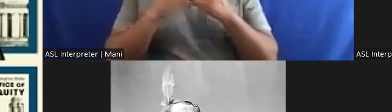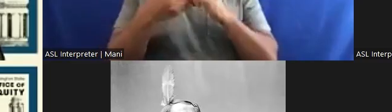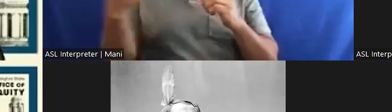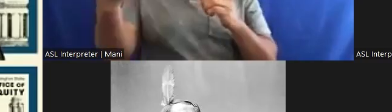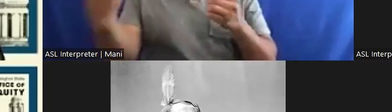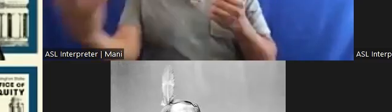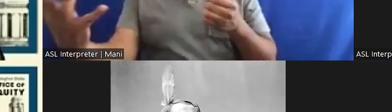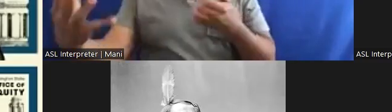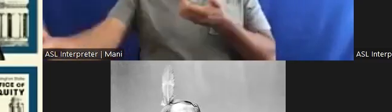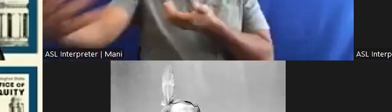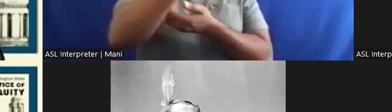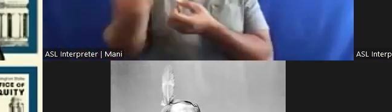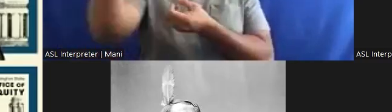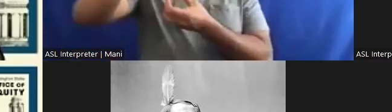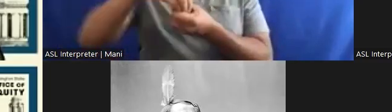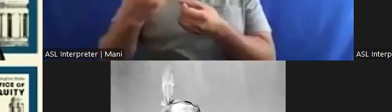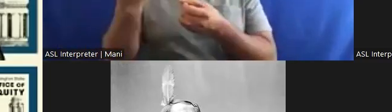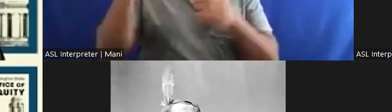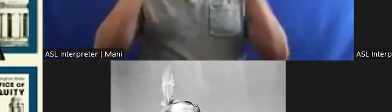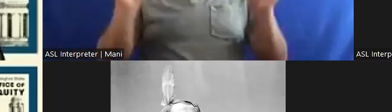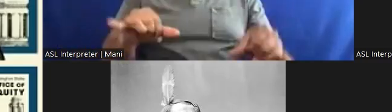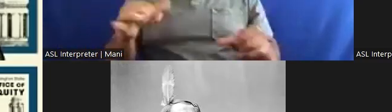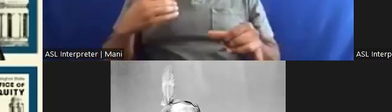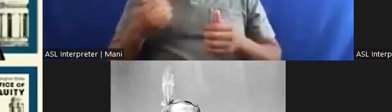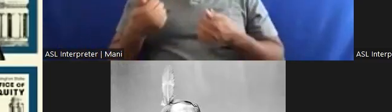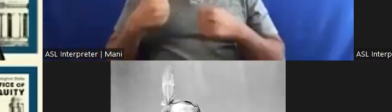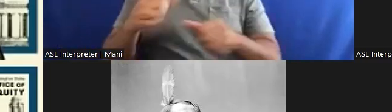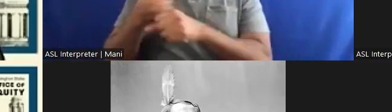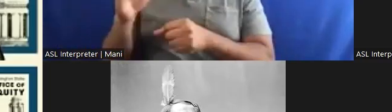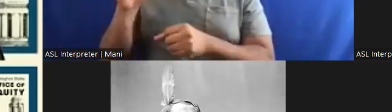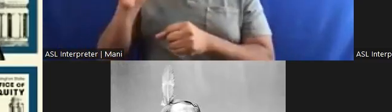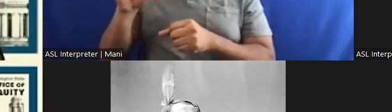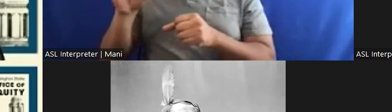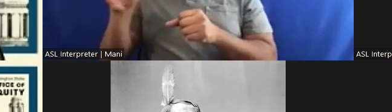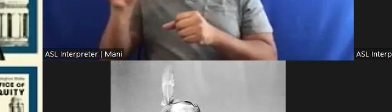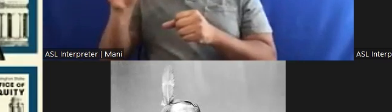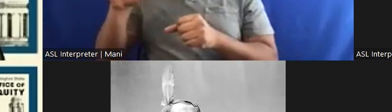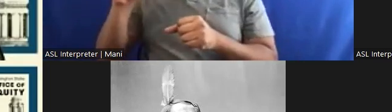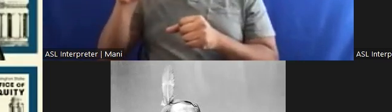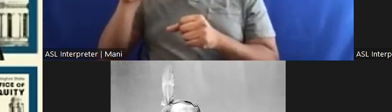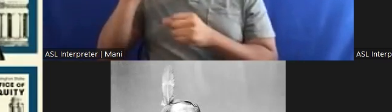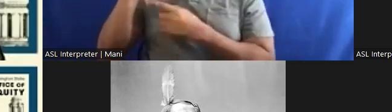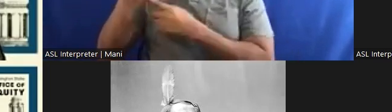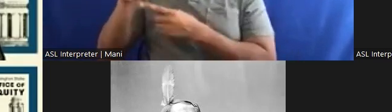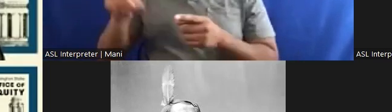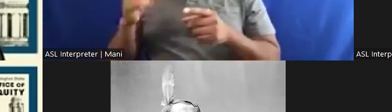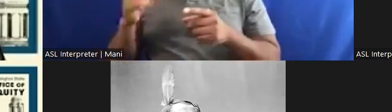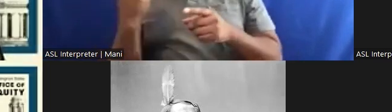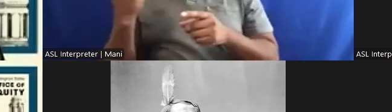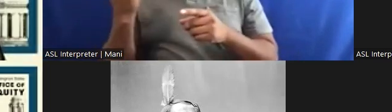I'm trying to make that the case here at Commerce that we need something like that so that our programs, because we have 300 programs